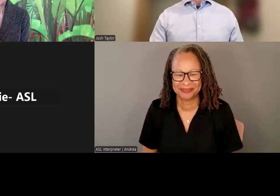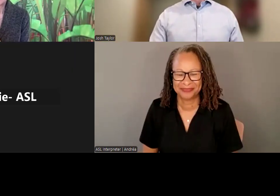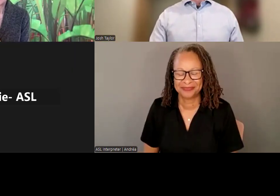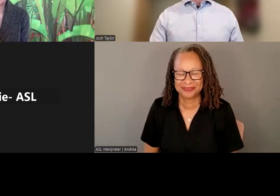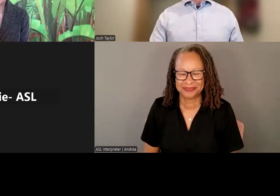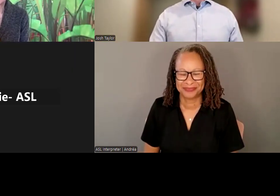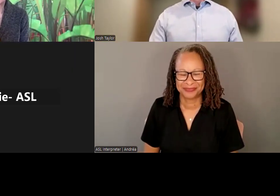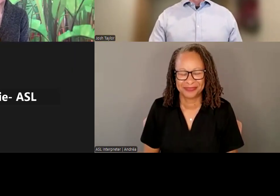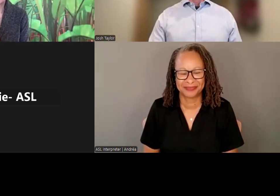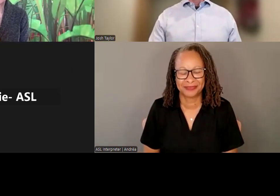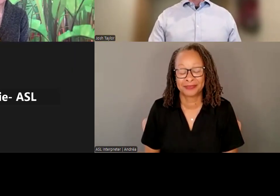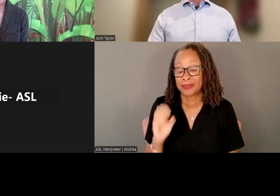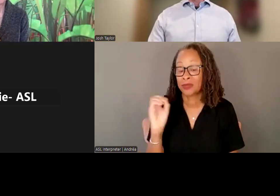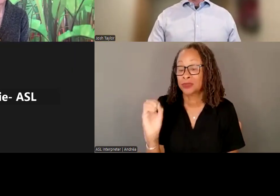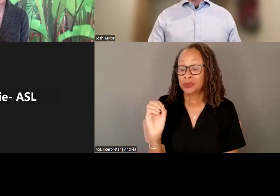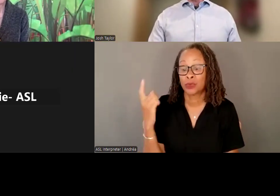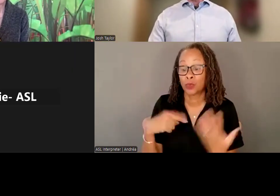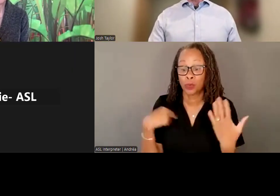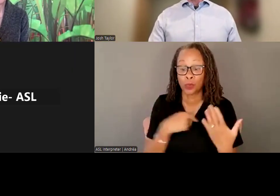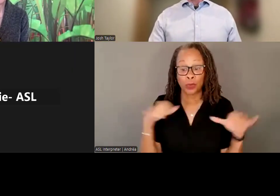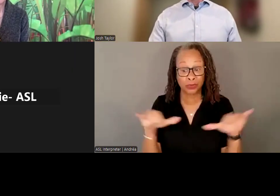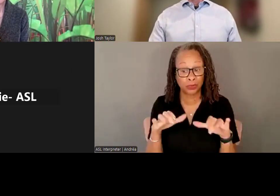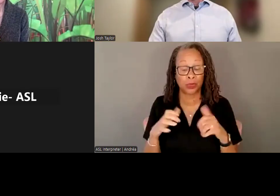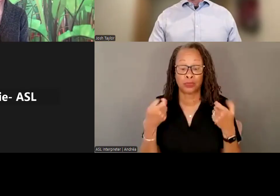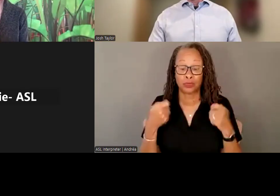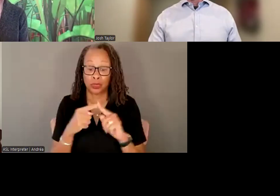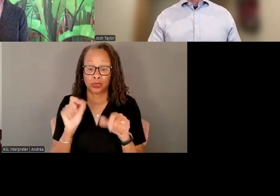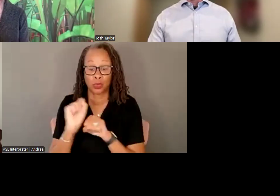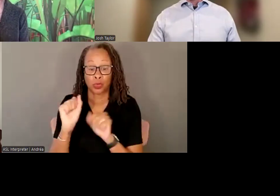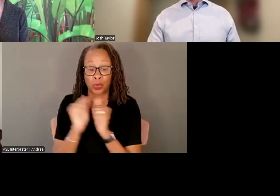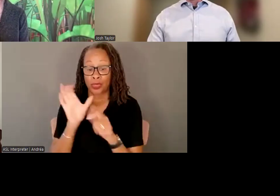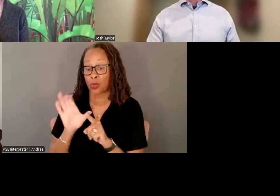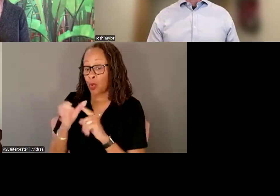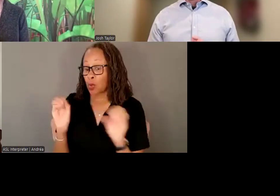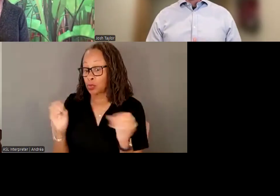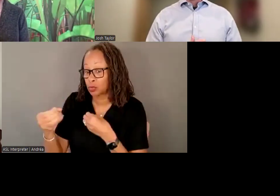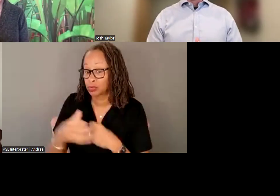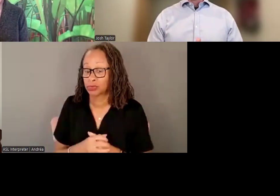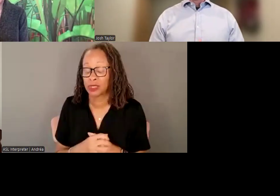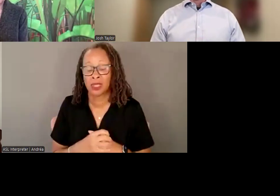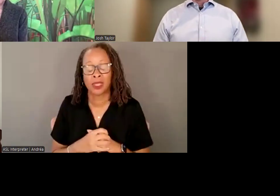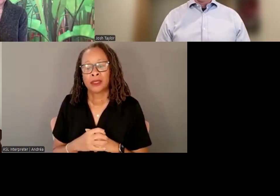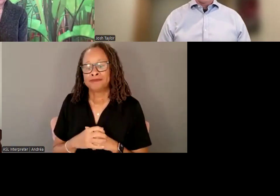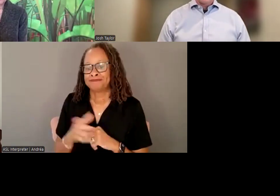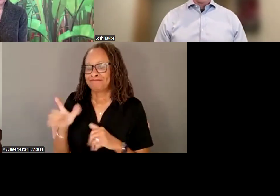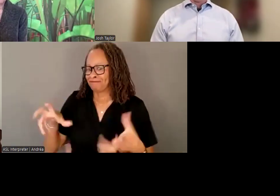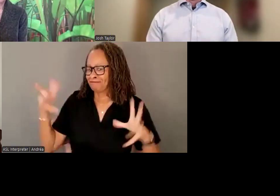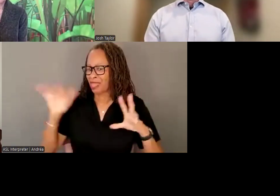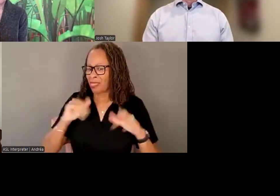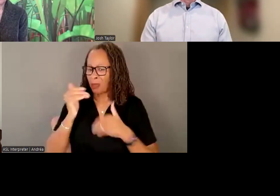So what we do is we try to work with cultural organizations to disrupt that process